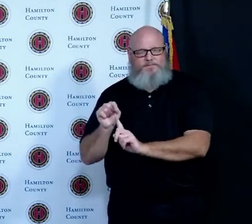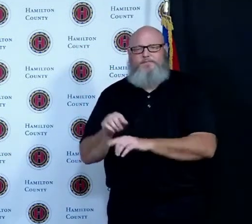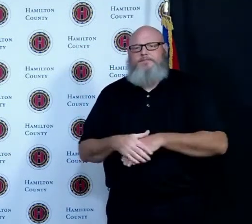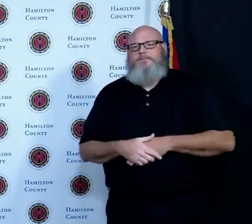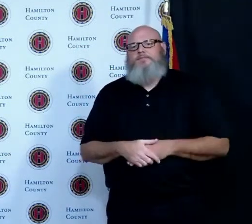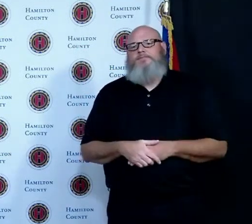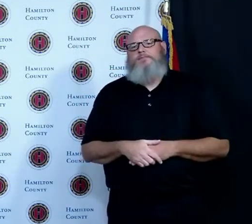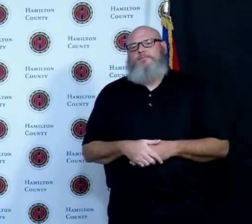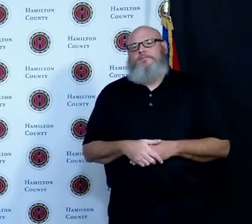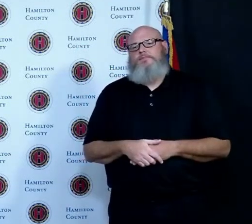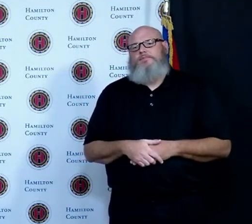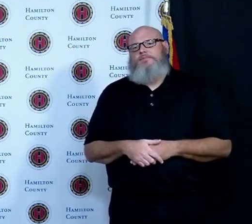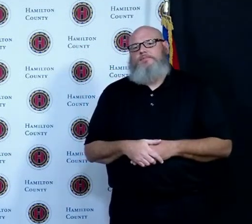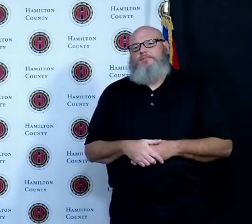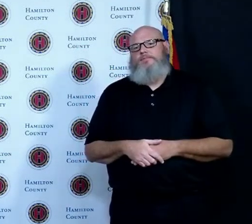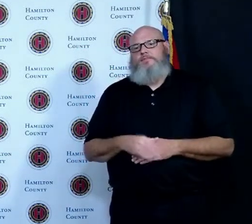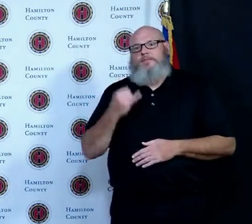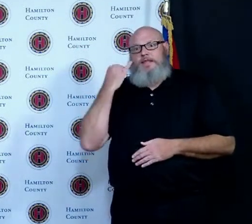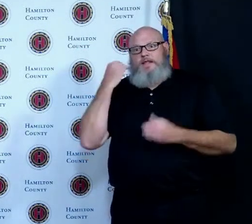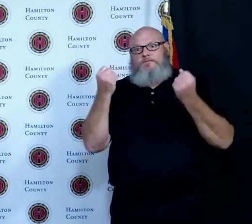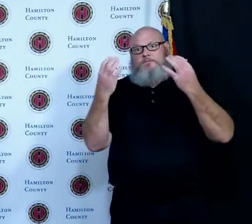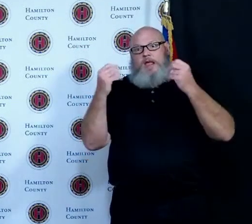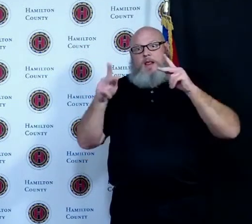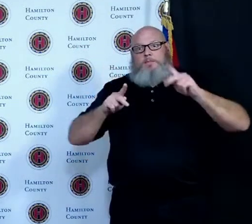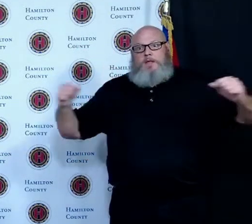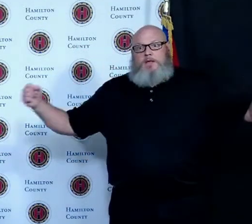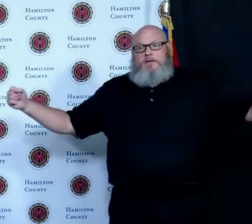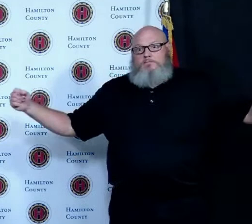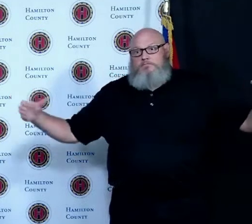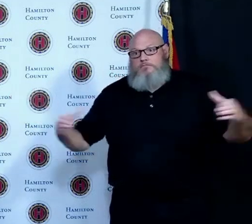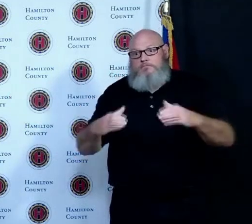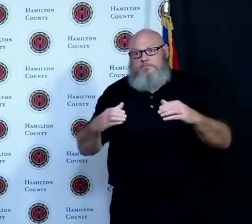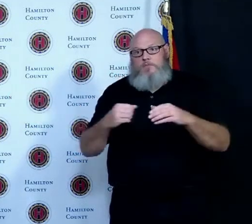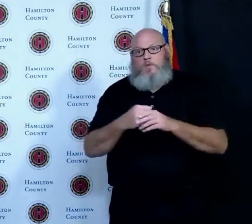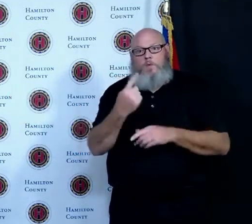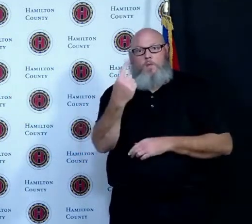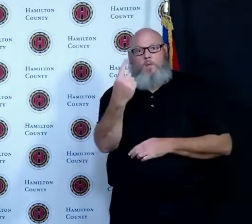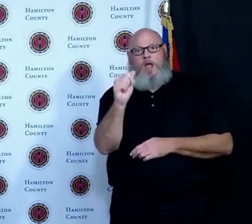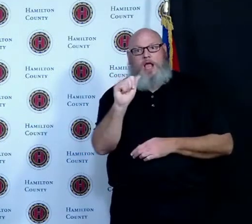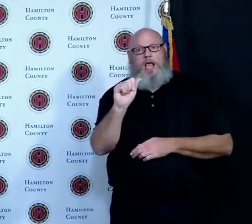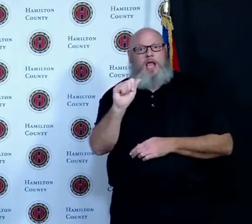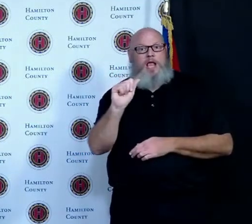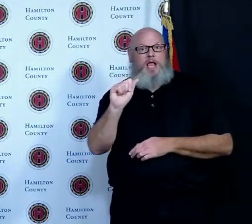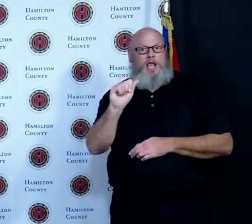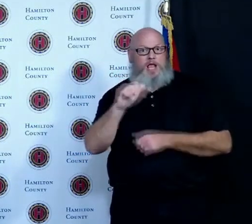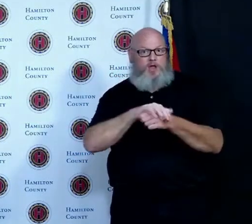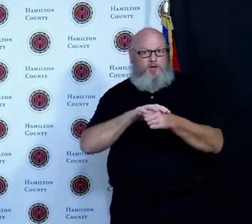such as Covid-19 where it's airborne and people get sick from being around aerosolized particles